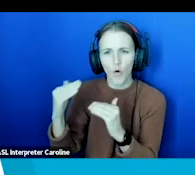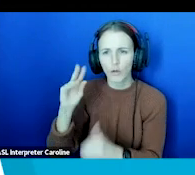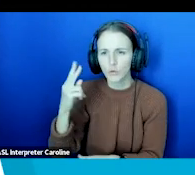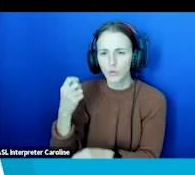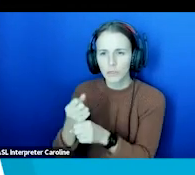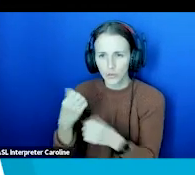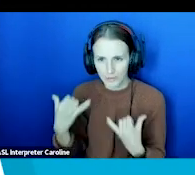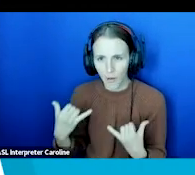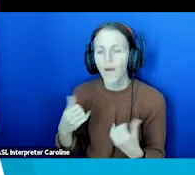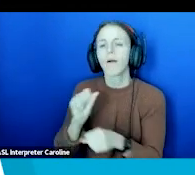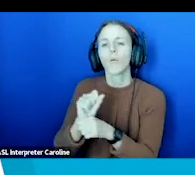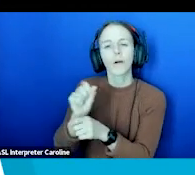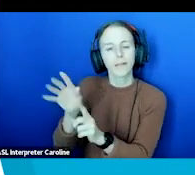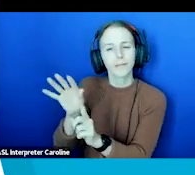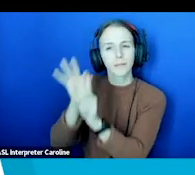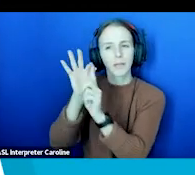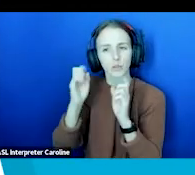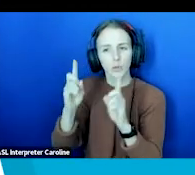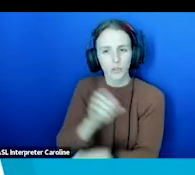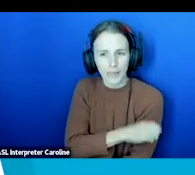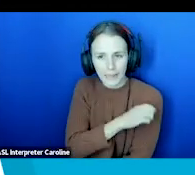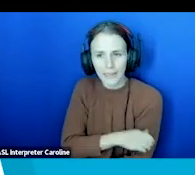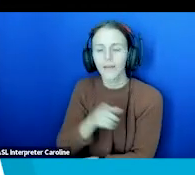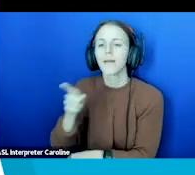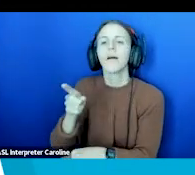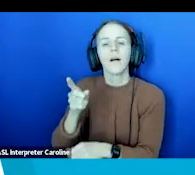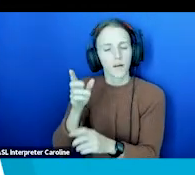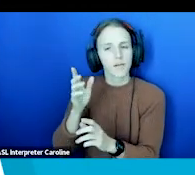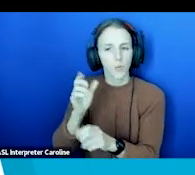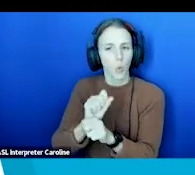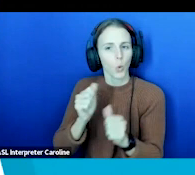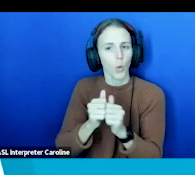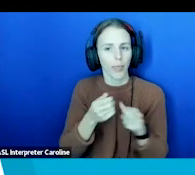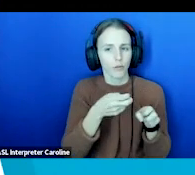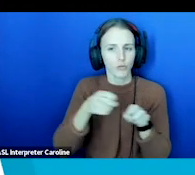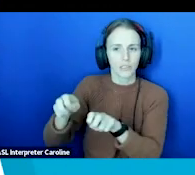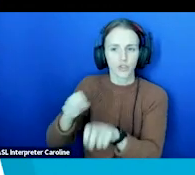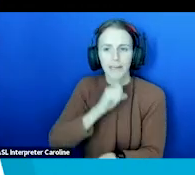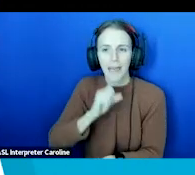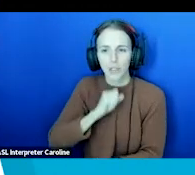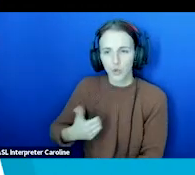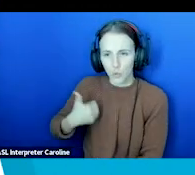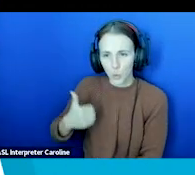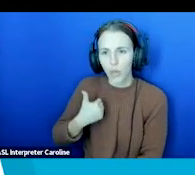HI, EVERYONE I'M EMILY. I HAVE BEEN WITH EQUIP OR